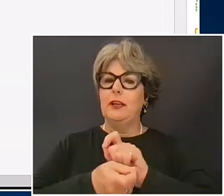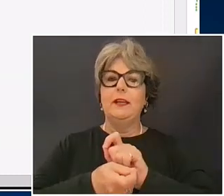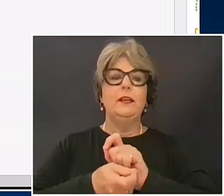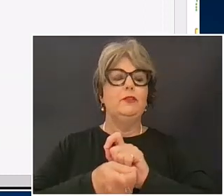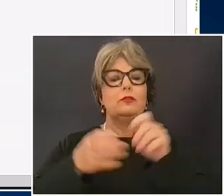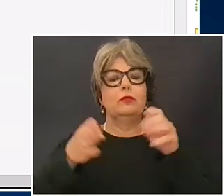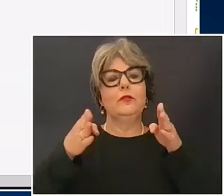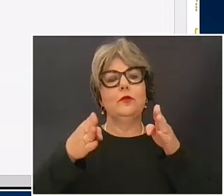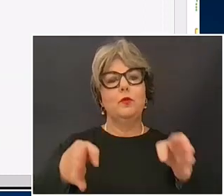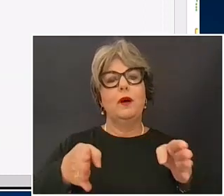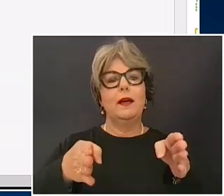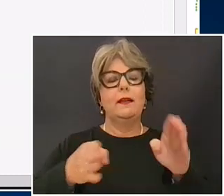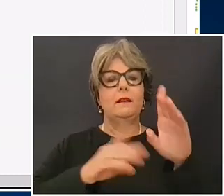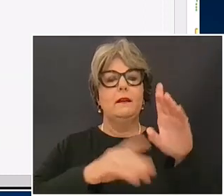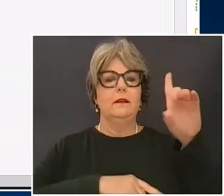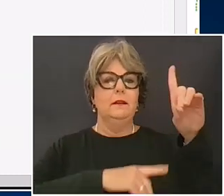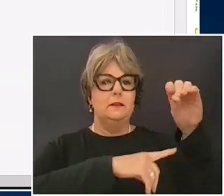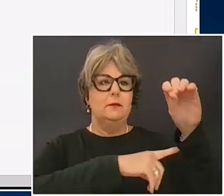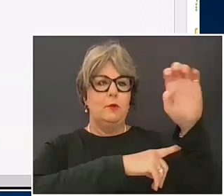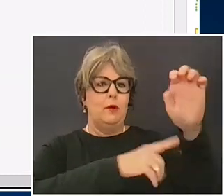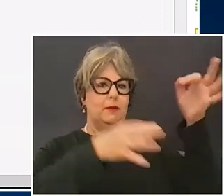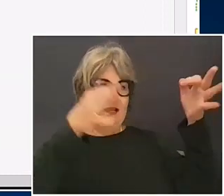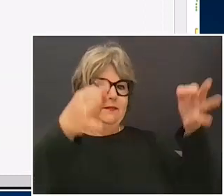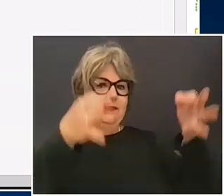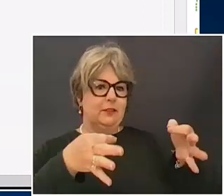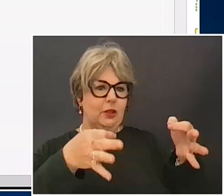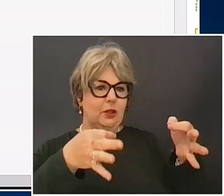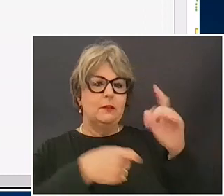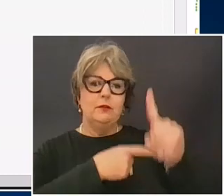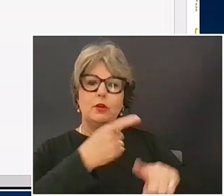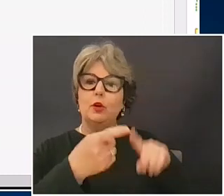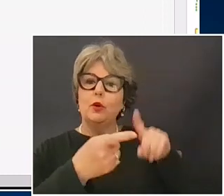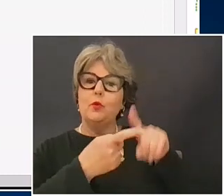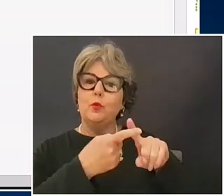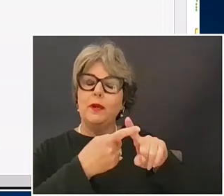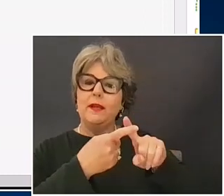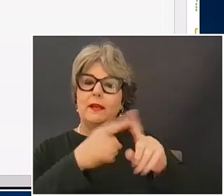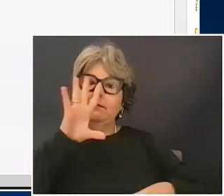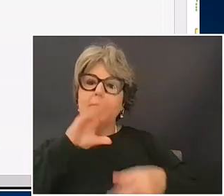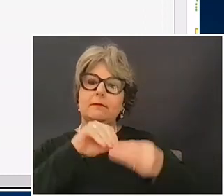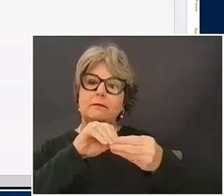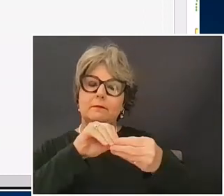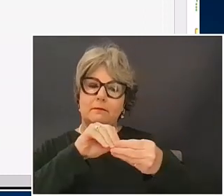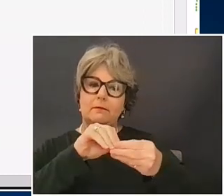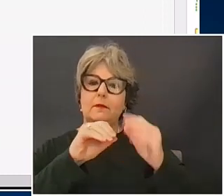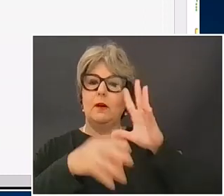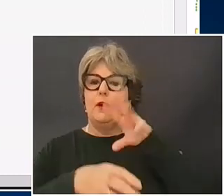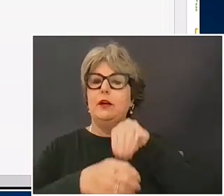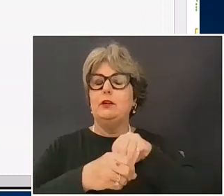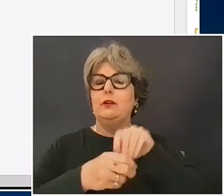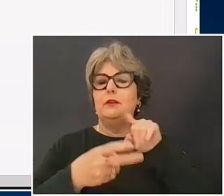Department determines when the days in a module are included in the denominator of